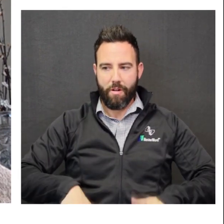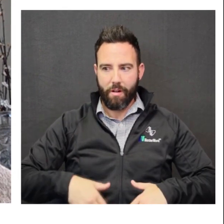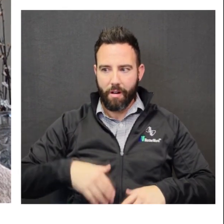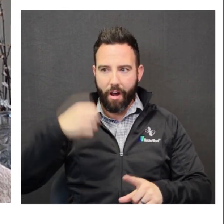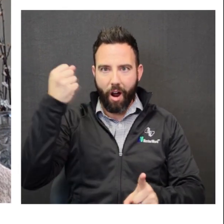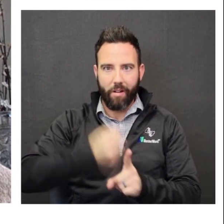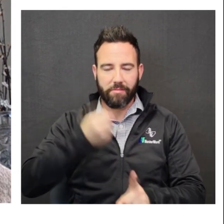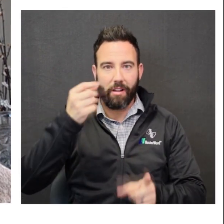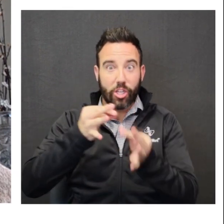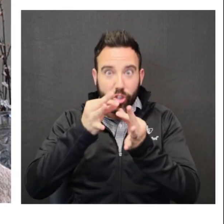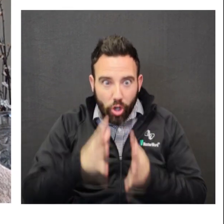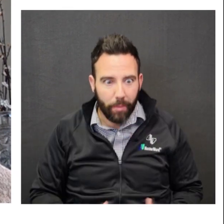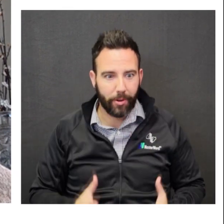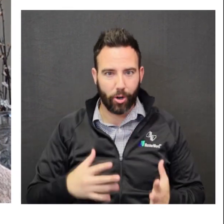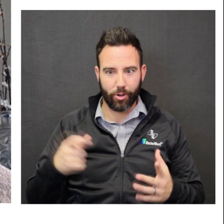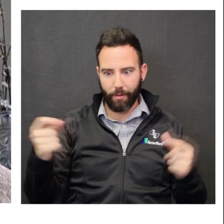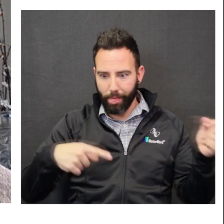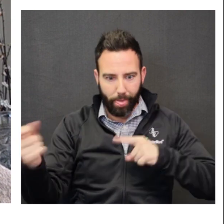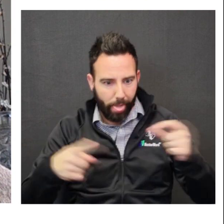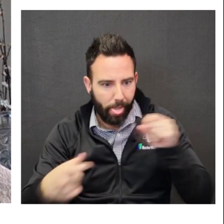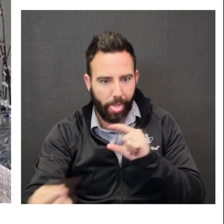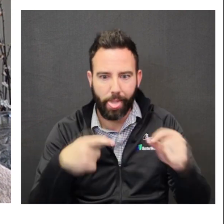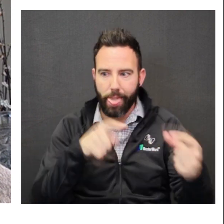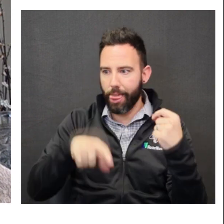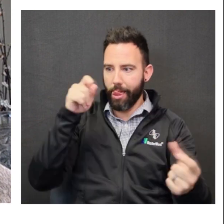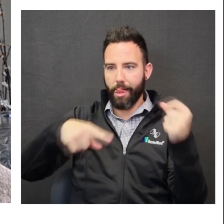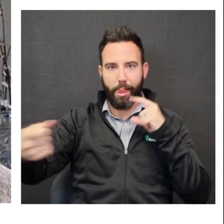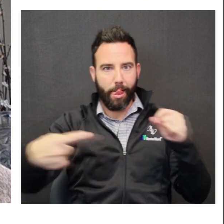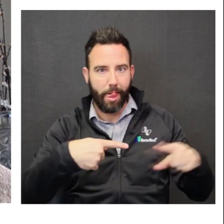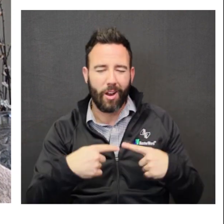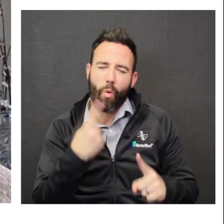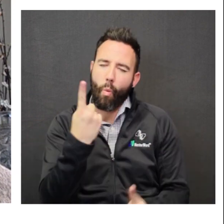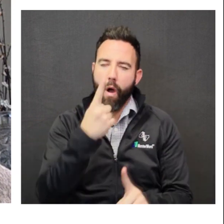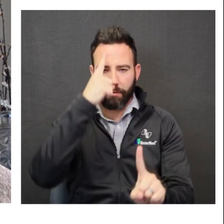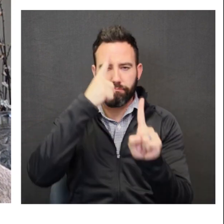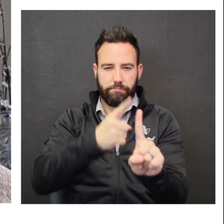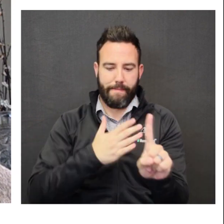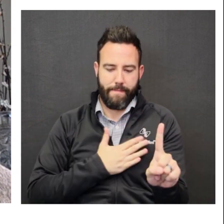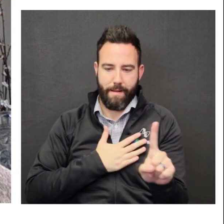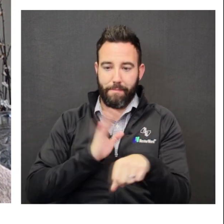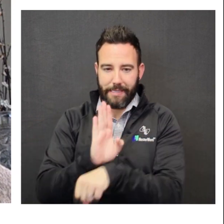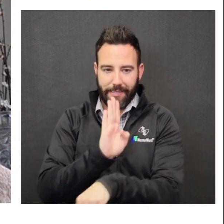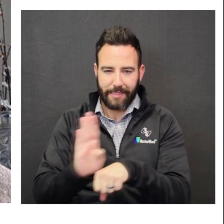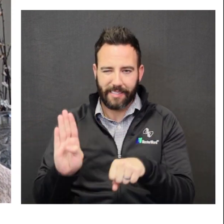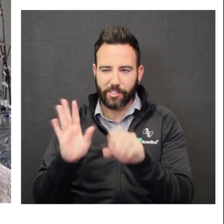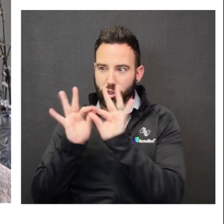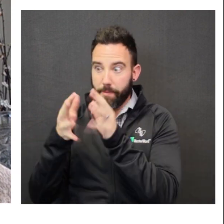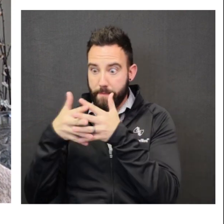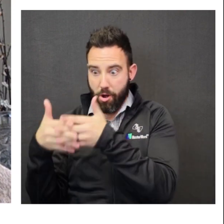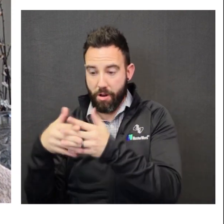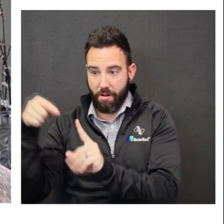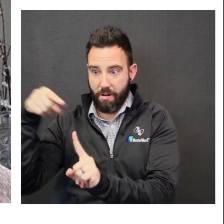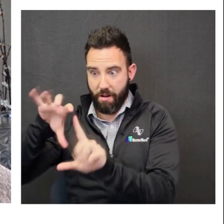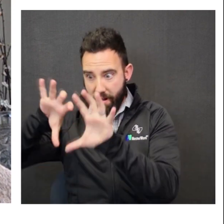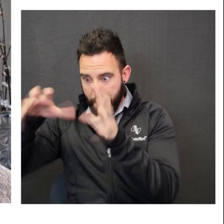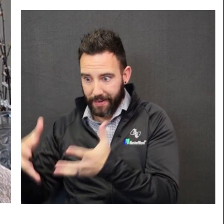like one of the things interpret America's work for for 10 years is get, is to get our field to talk to each other. And we are seeing people talking to each